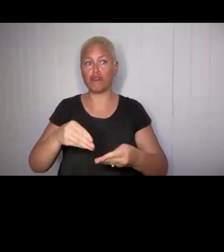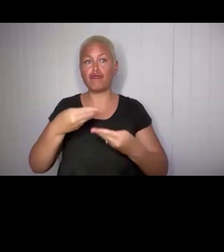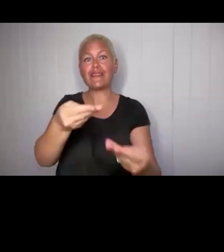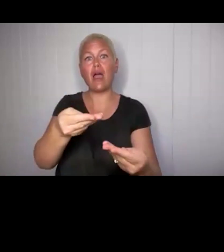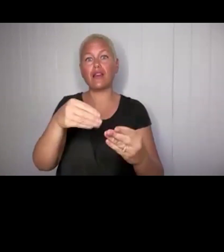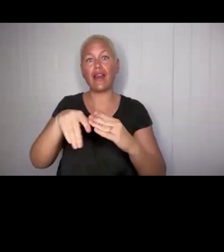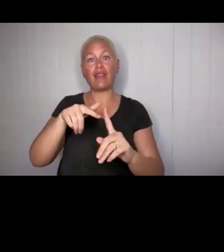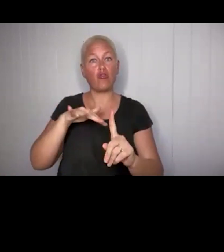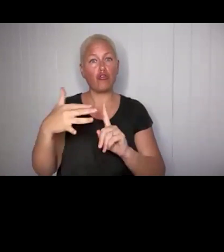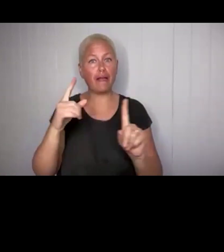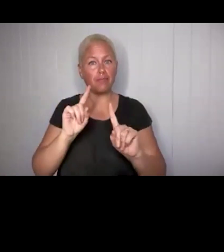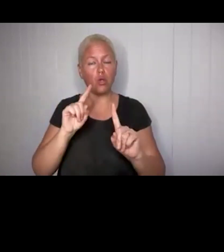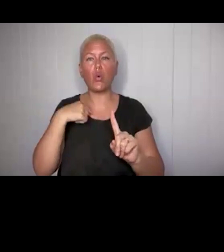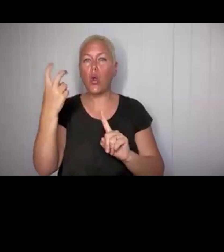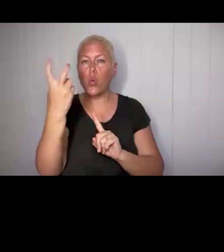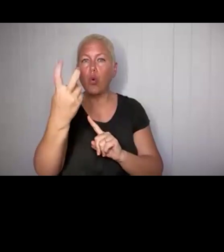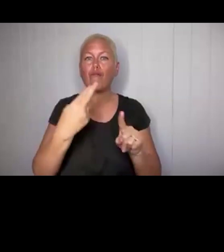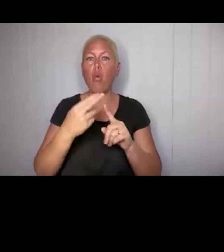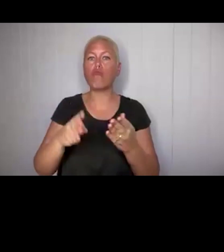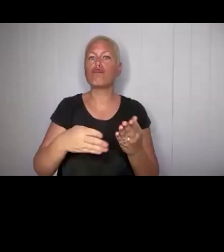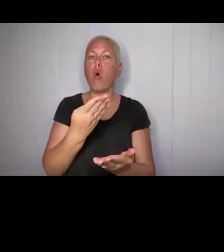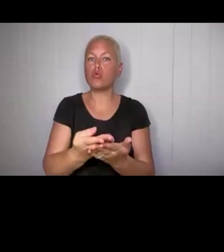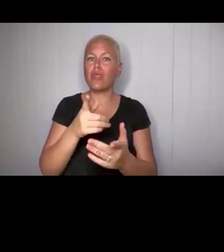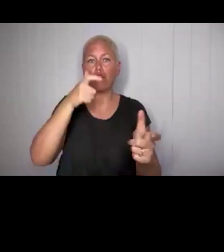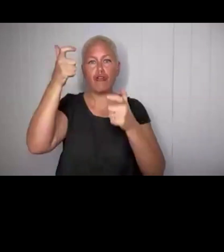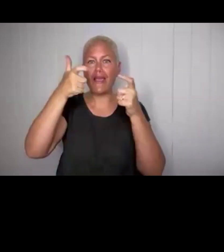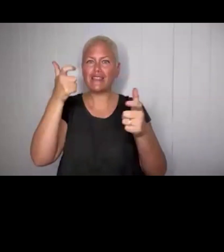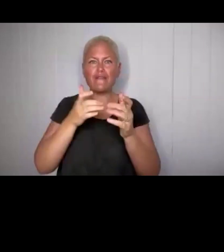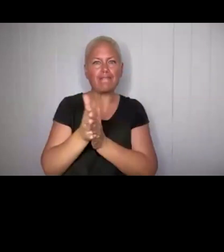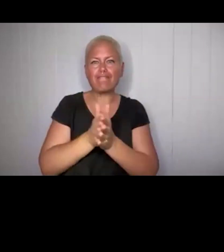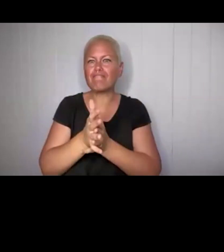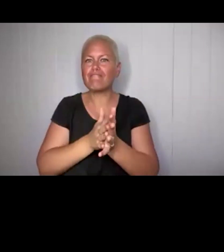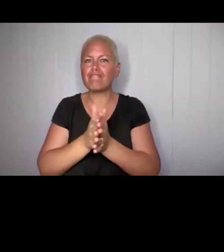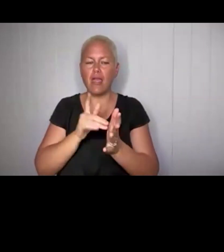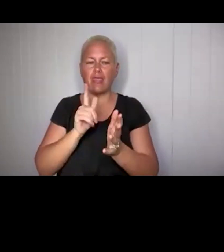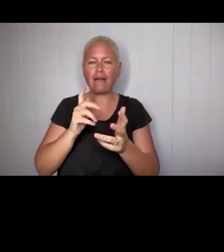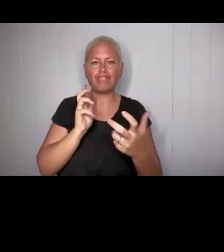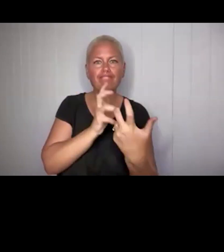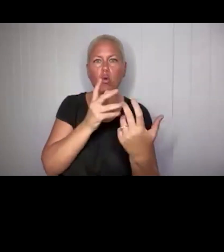We are looking for proposals that are creatively ambitious, that engage with contemporary global